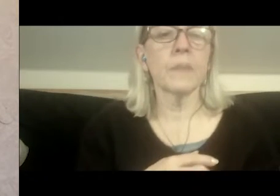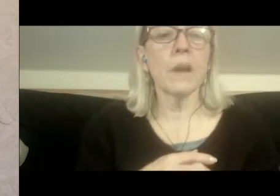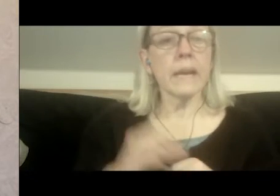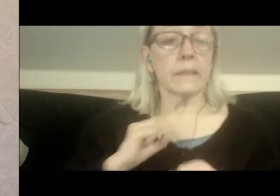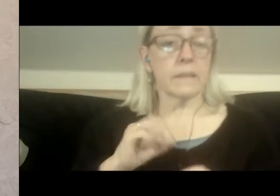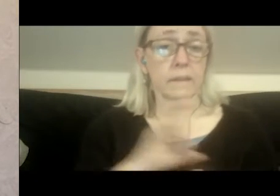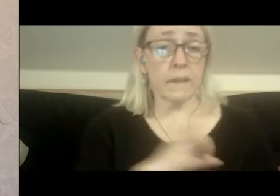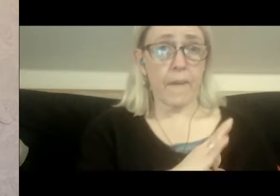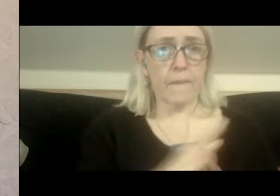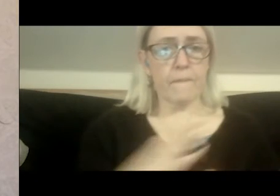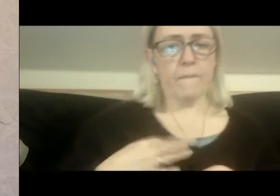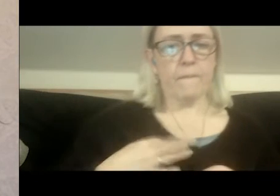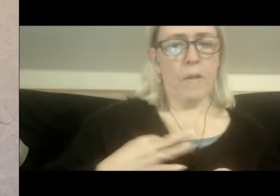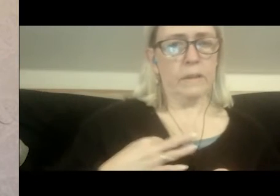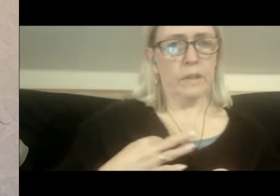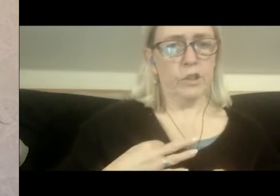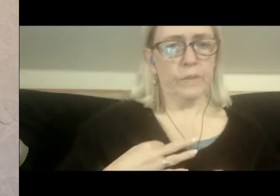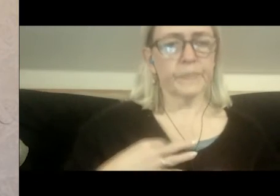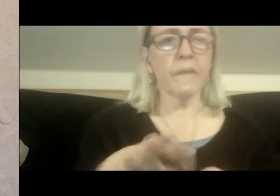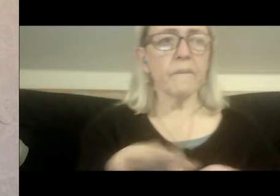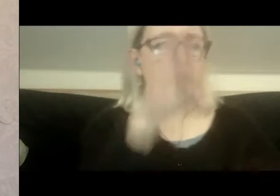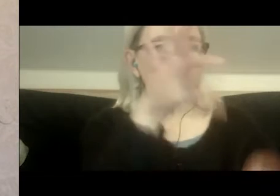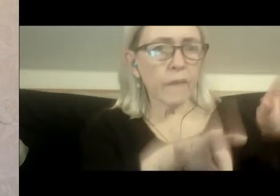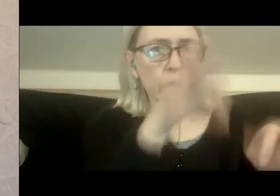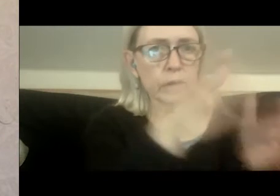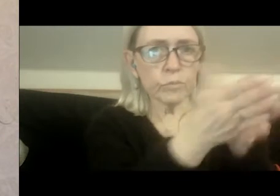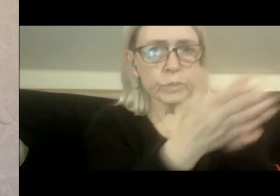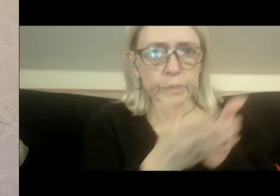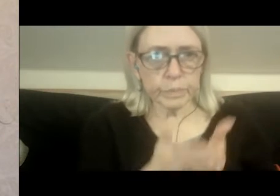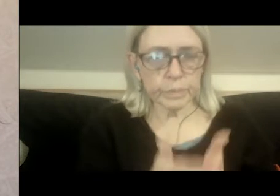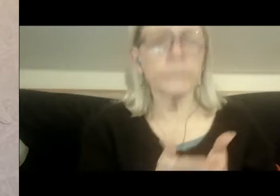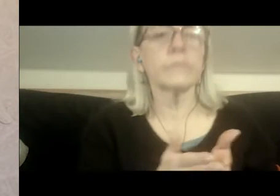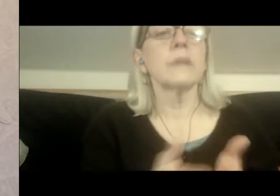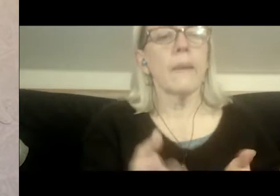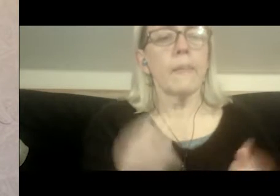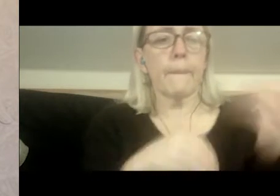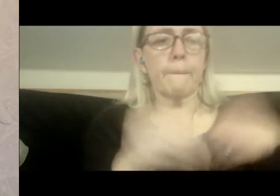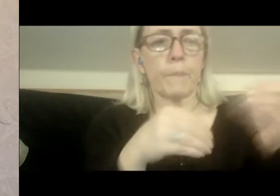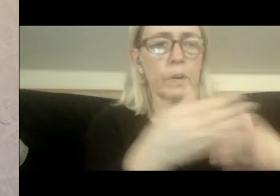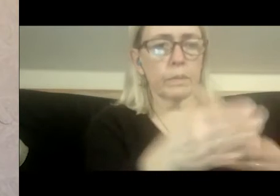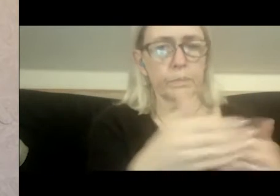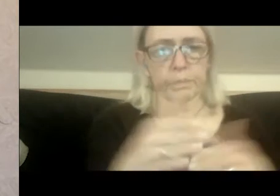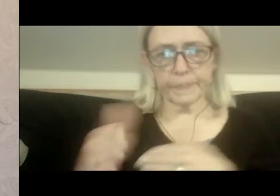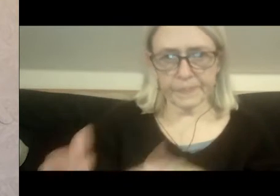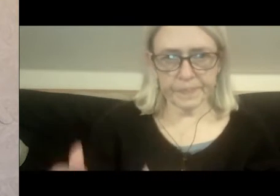package them, put them on carts for a 72-hour quarantine to ensure safe pickup of materials.